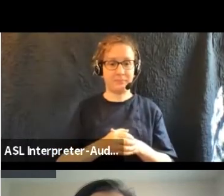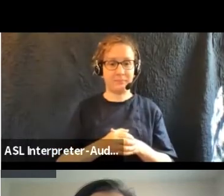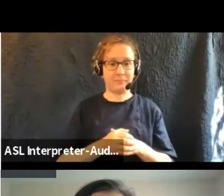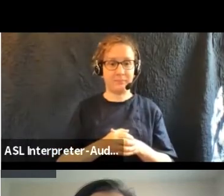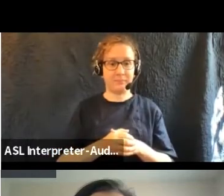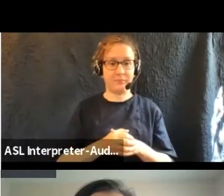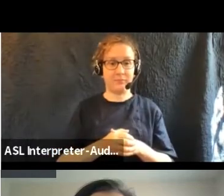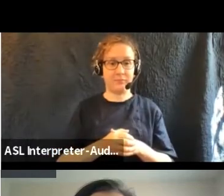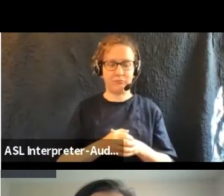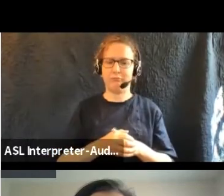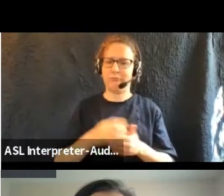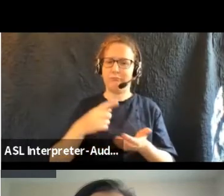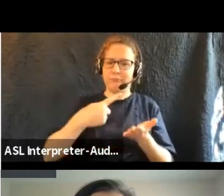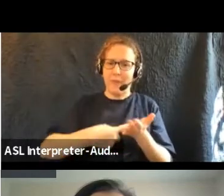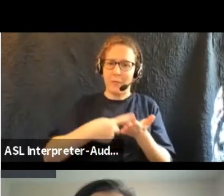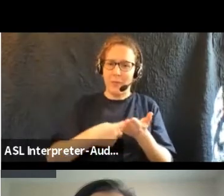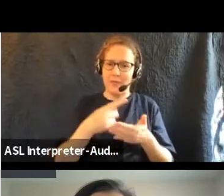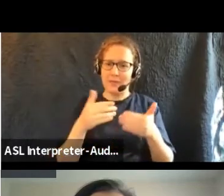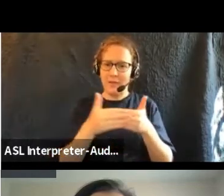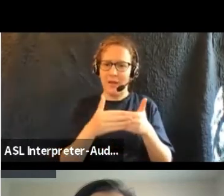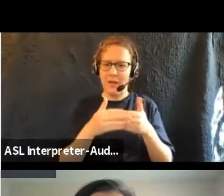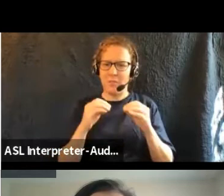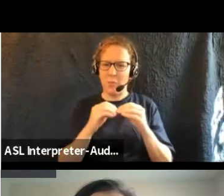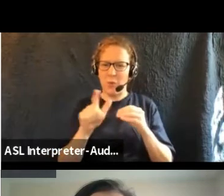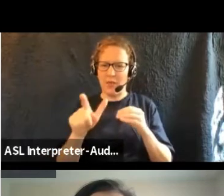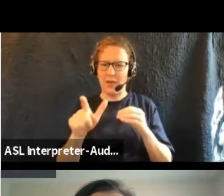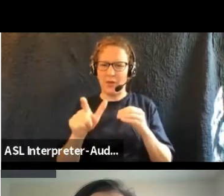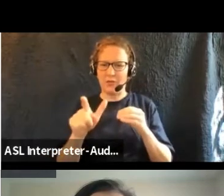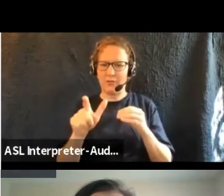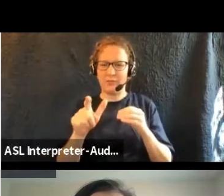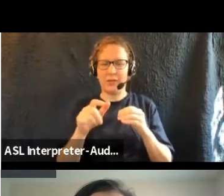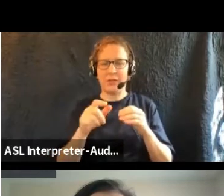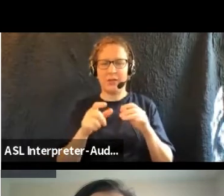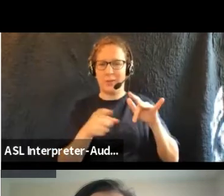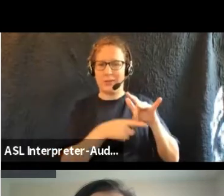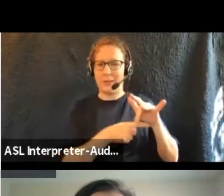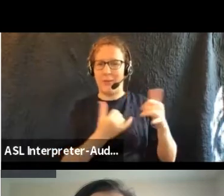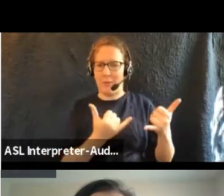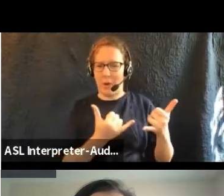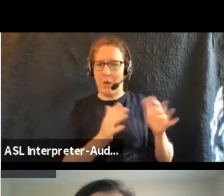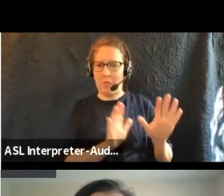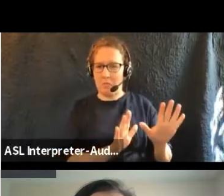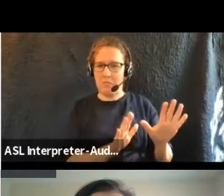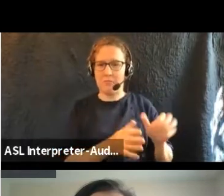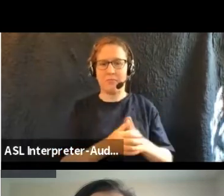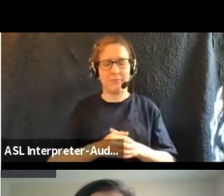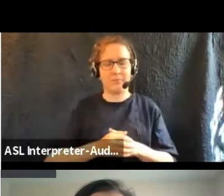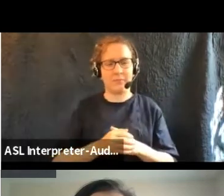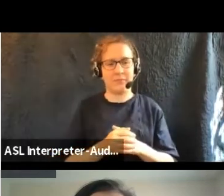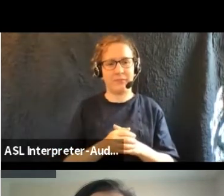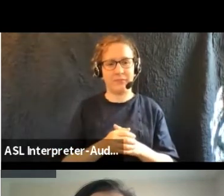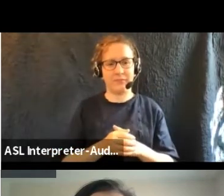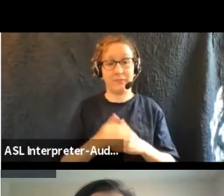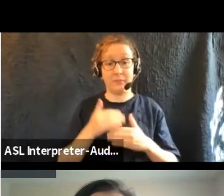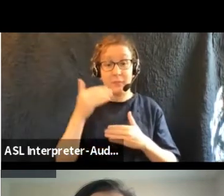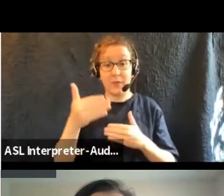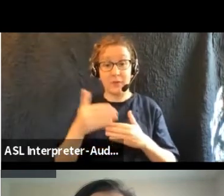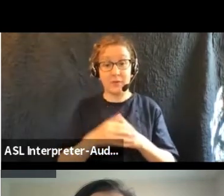So we'll talk about this slide a little bit more later so we can skip this for now. Next slide.